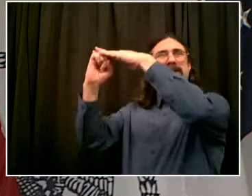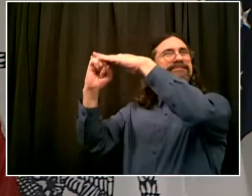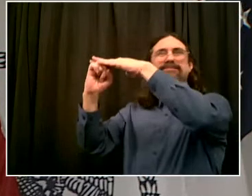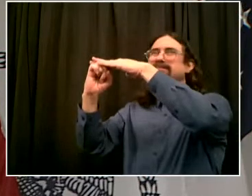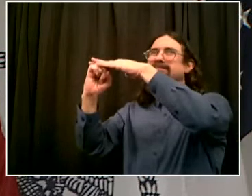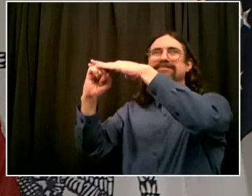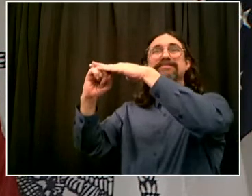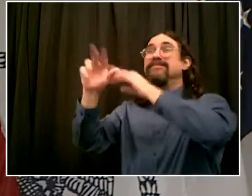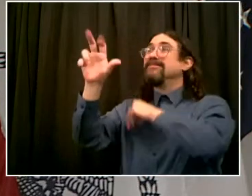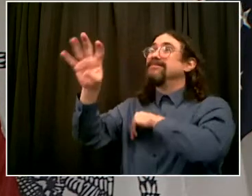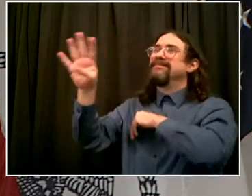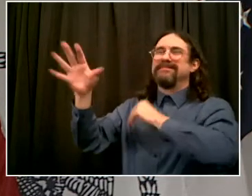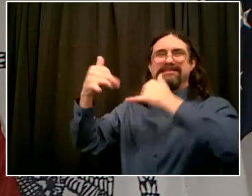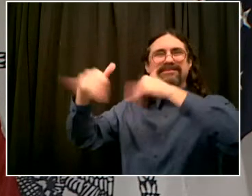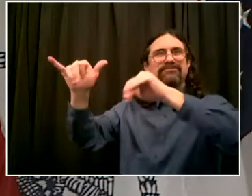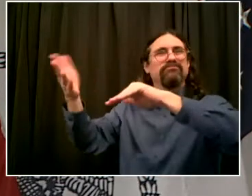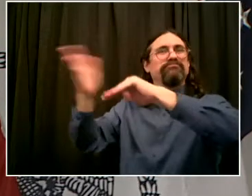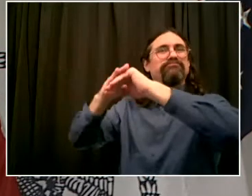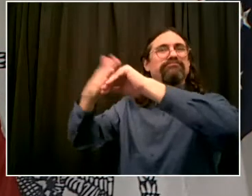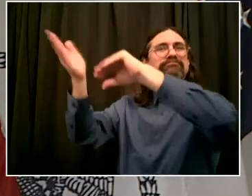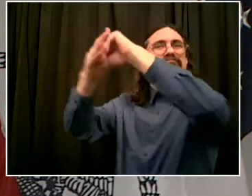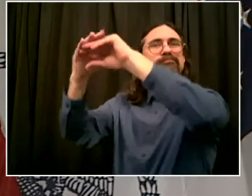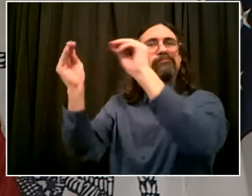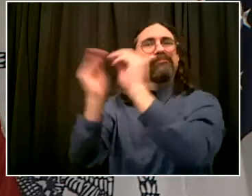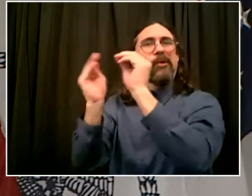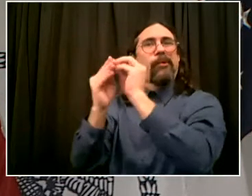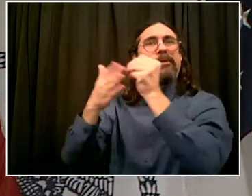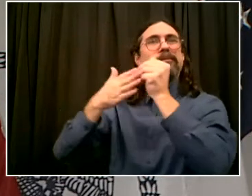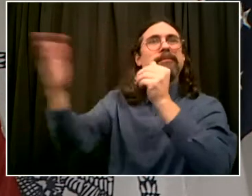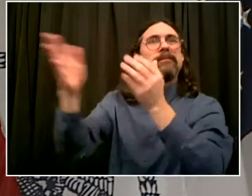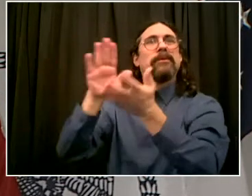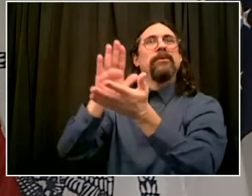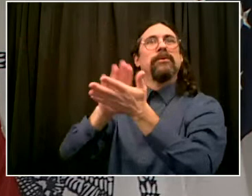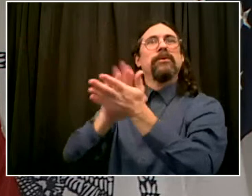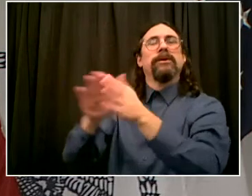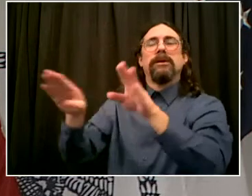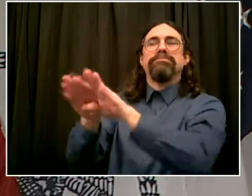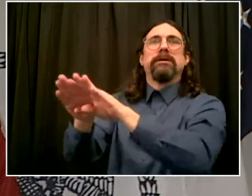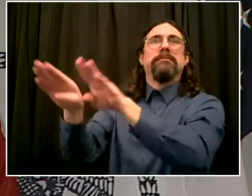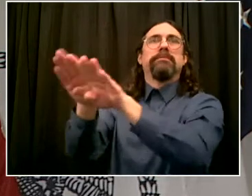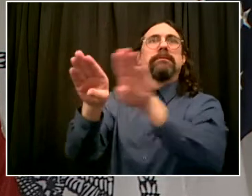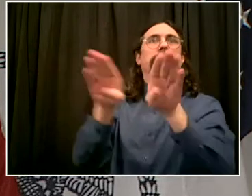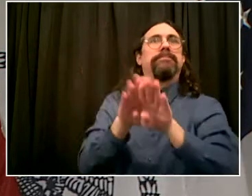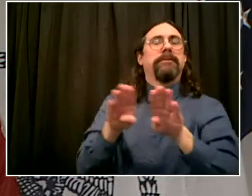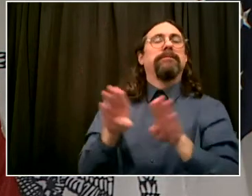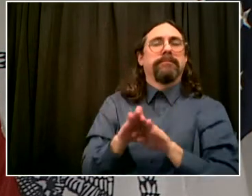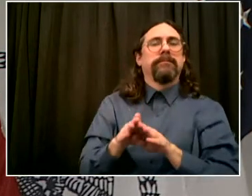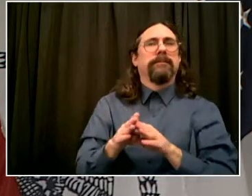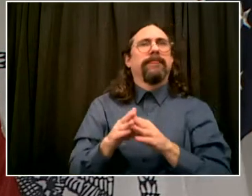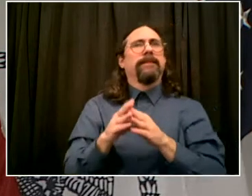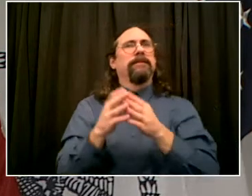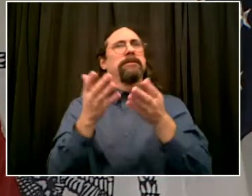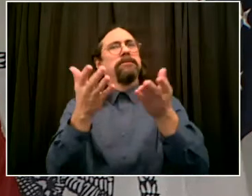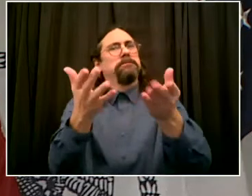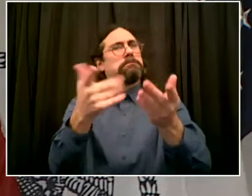WILL KEEP GOING